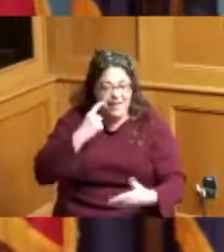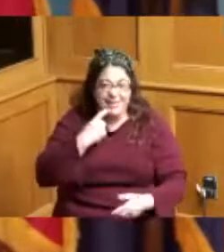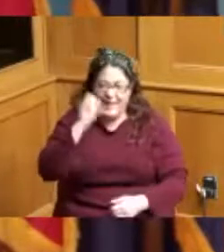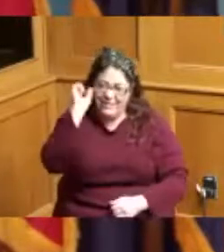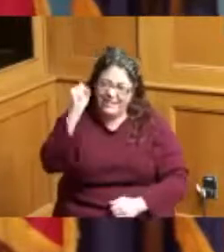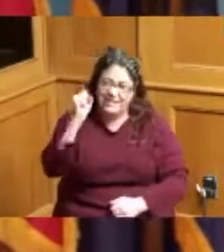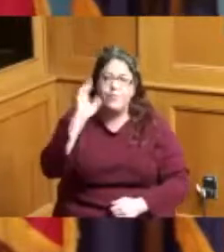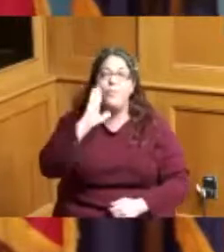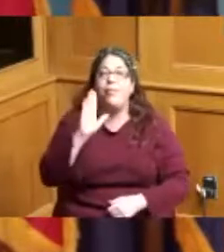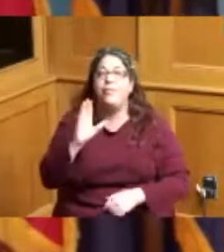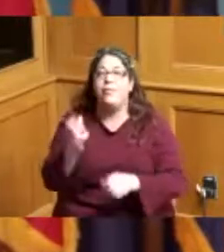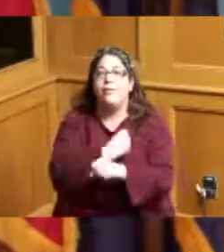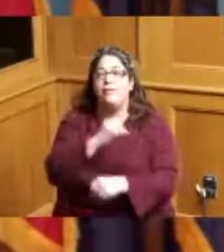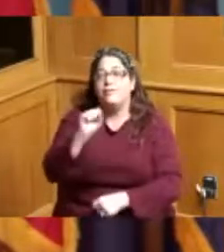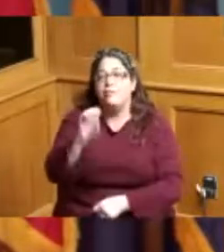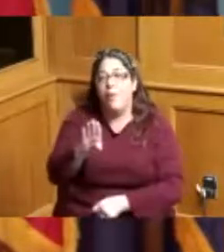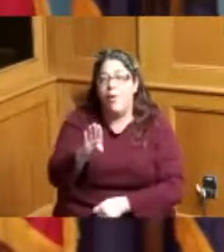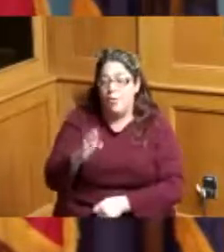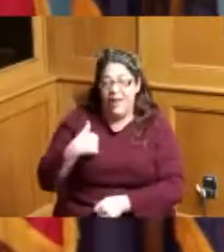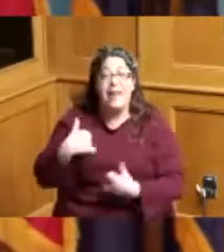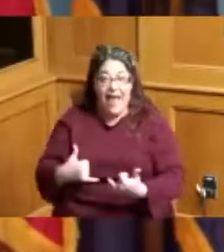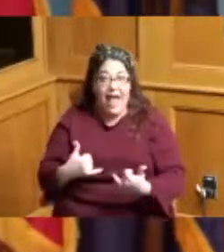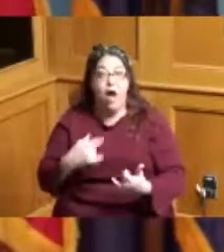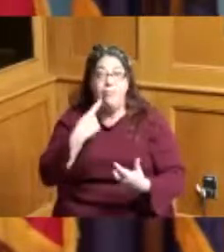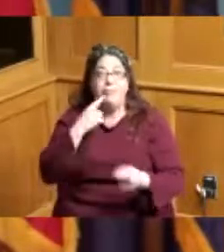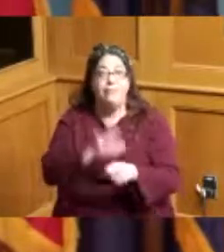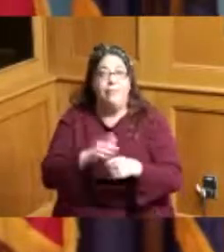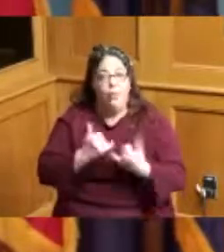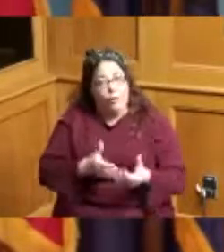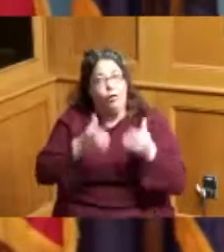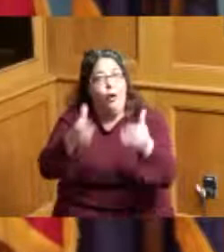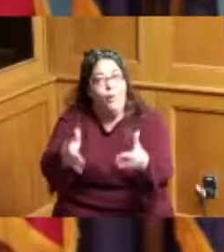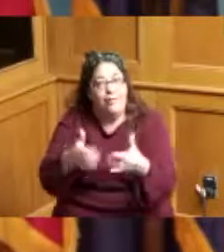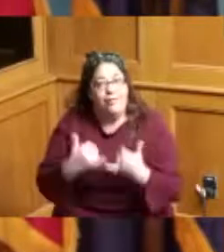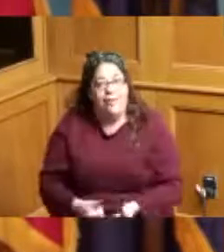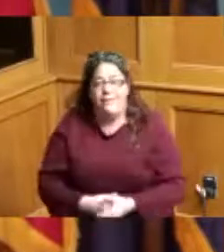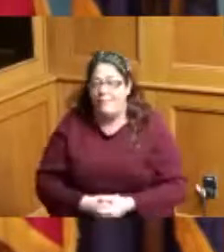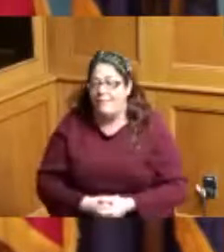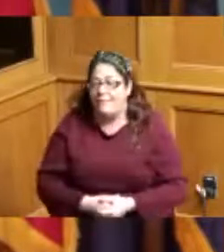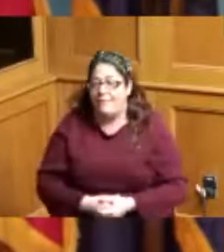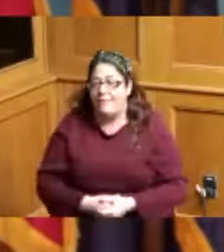and we're going gonna go to the Super Bowl we're going now and so we want to have something where